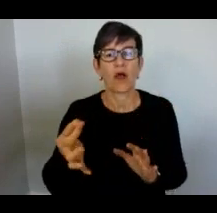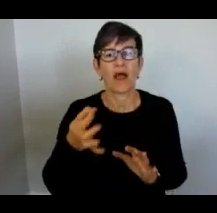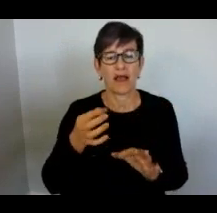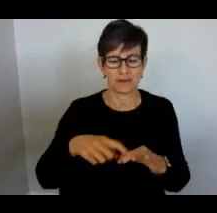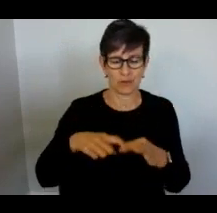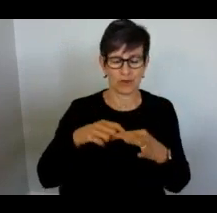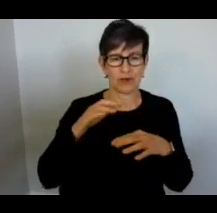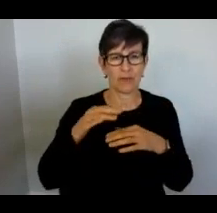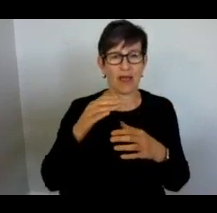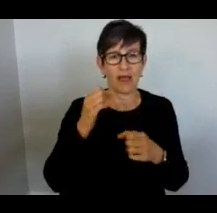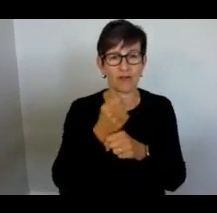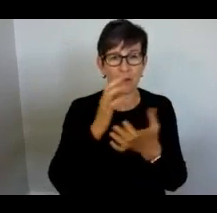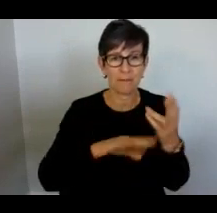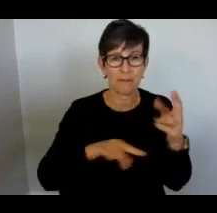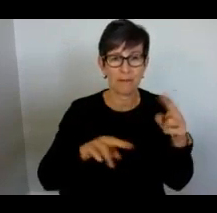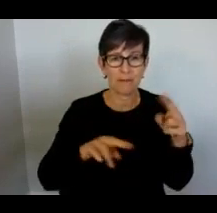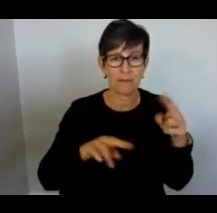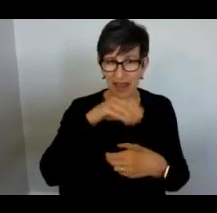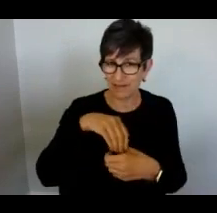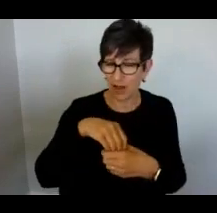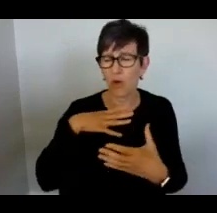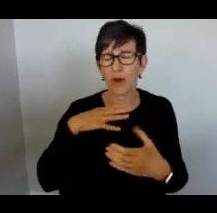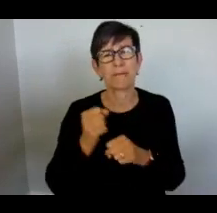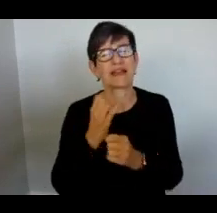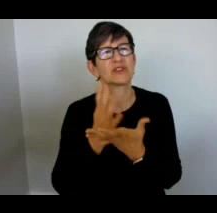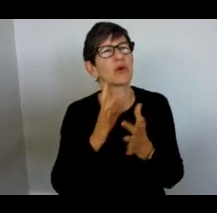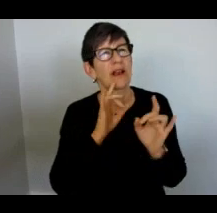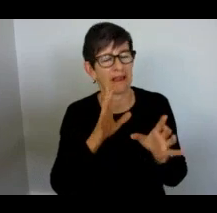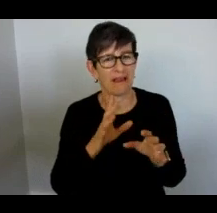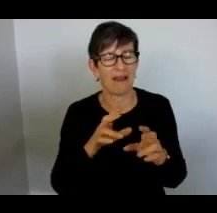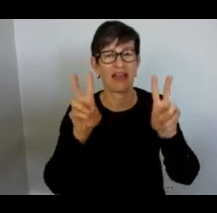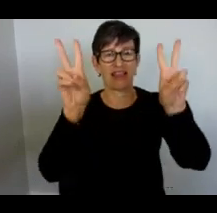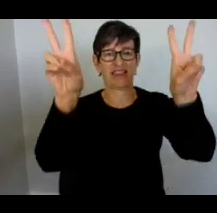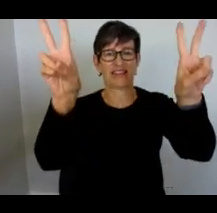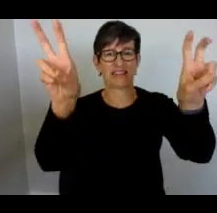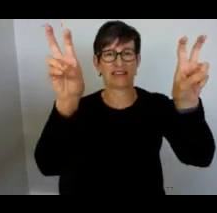be involved. I just wanted to make sure it was clear that the definition does change when we